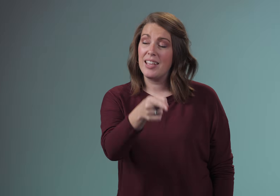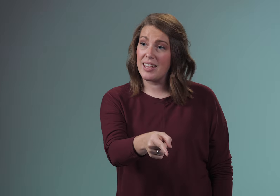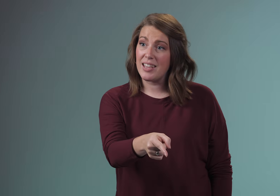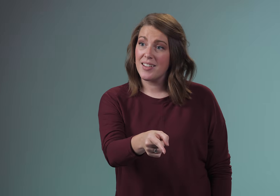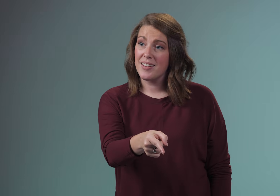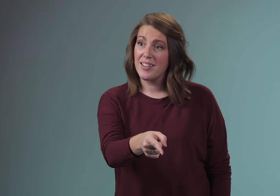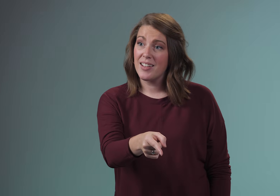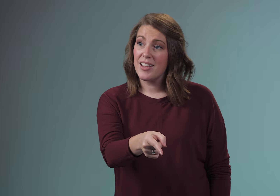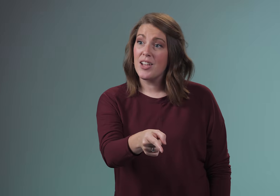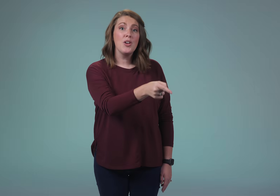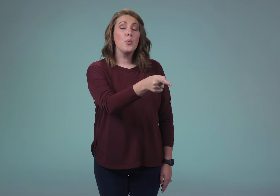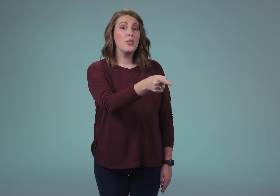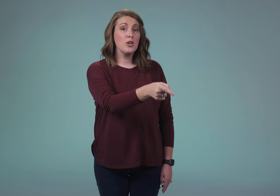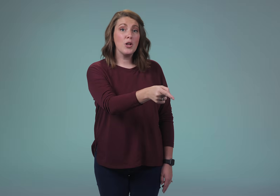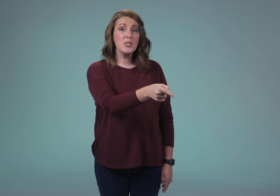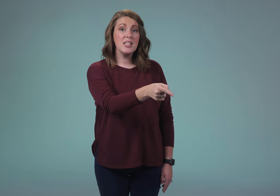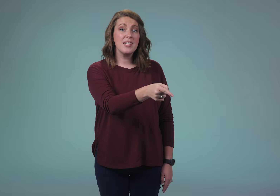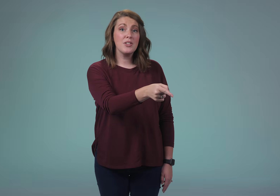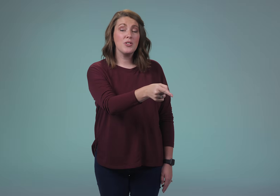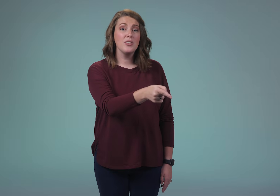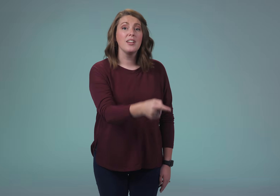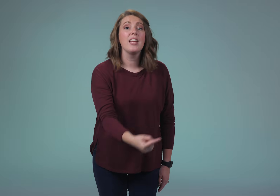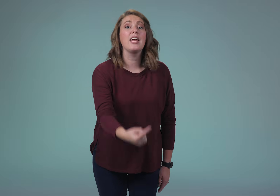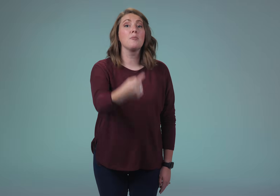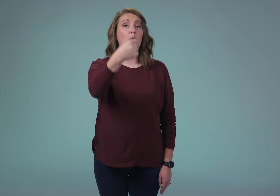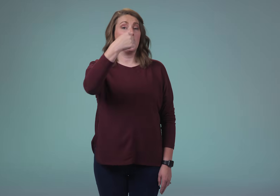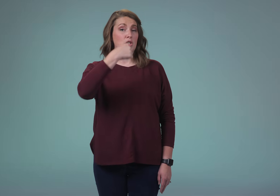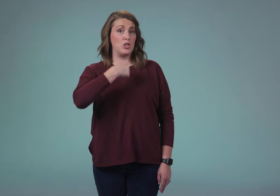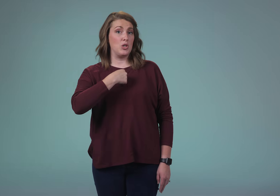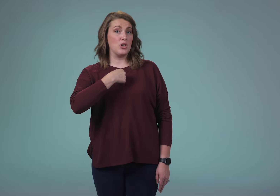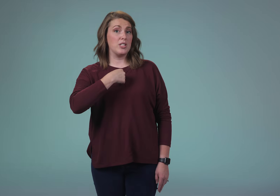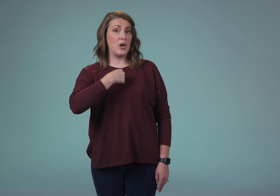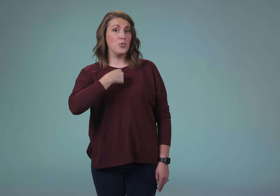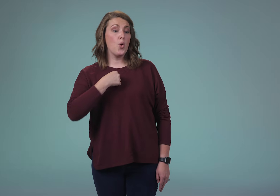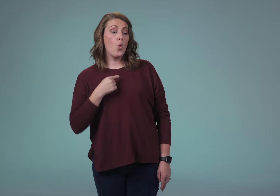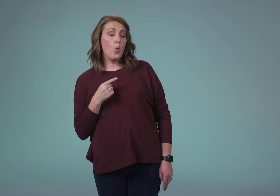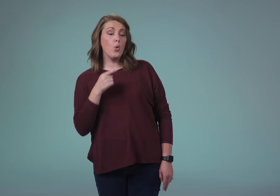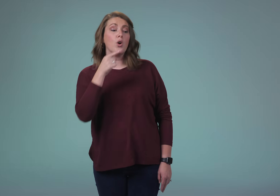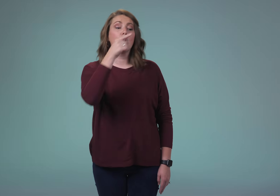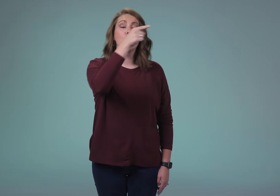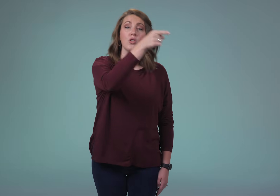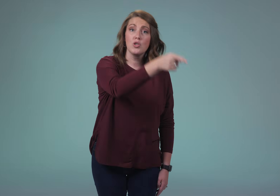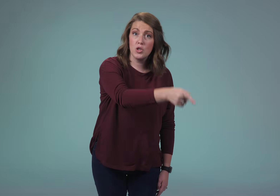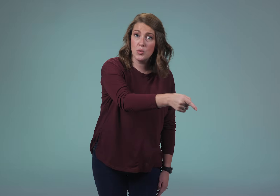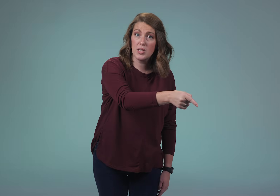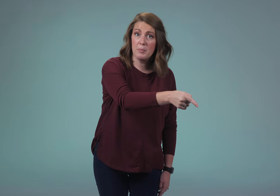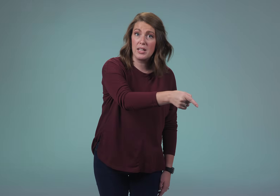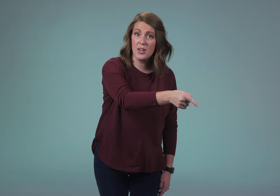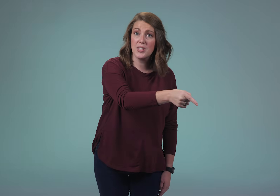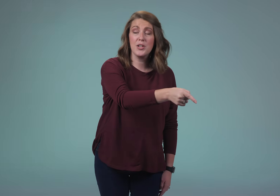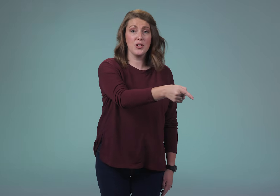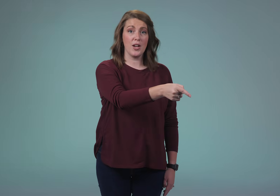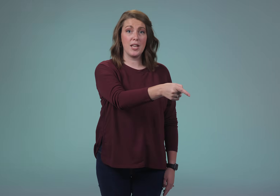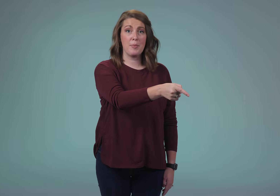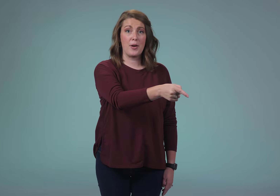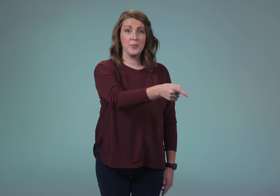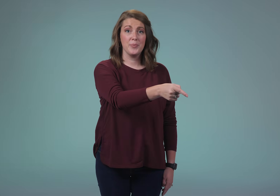He with a closing signal. It can point to yourself or to somebody else that you're talking about.